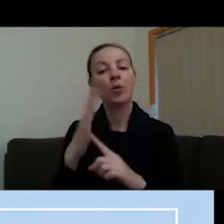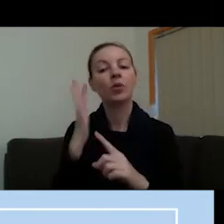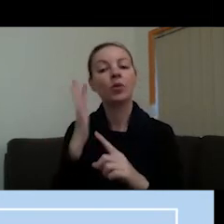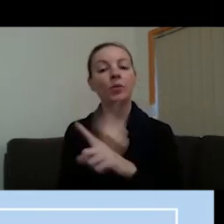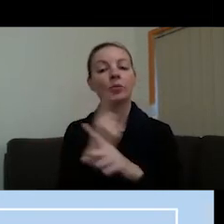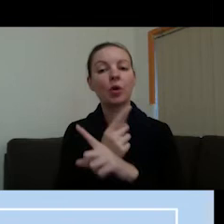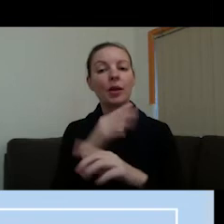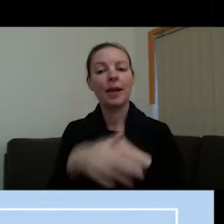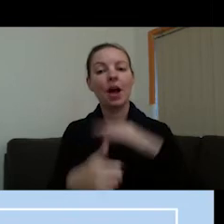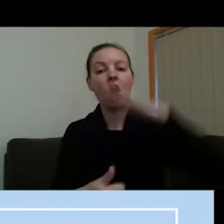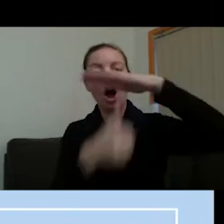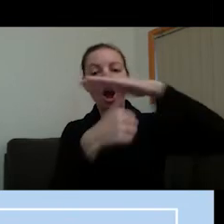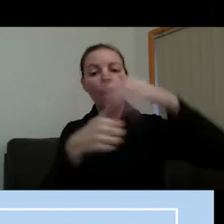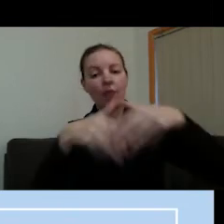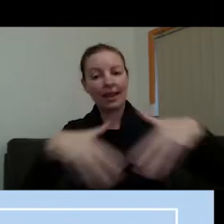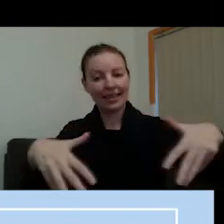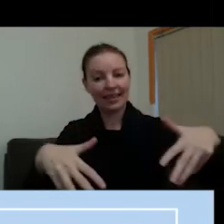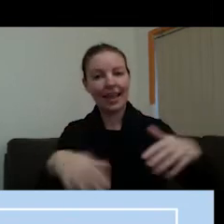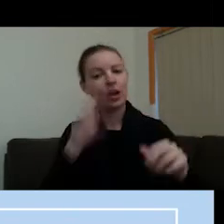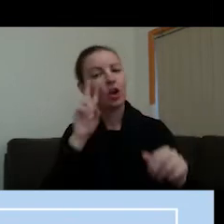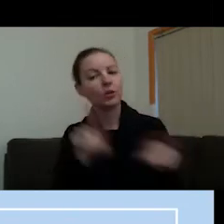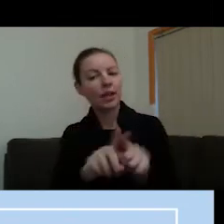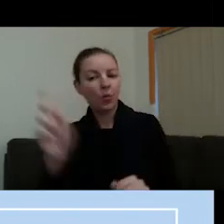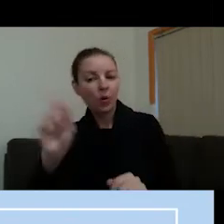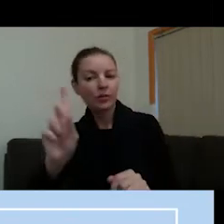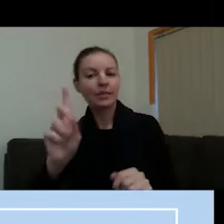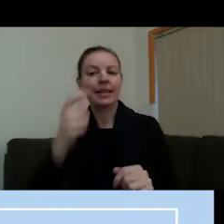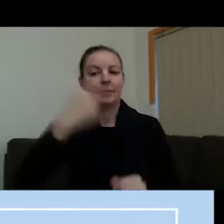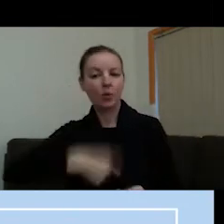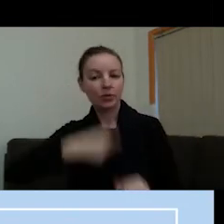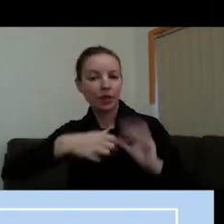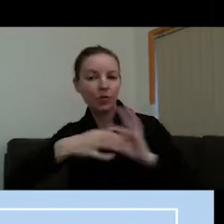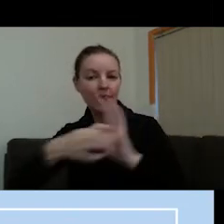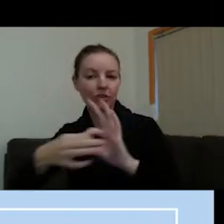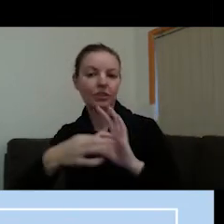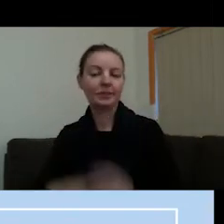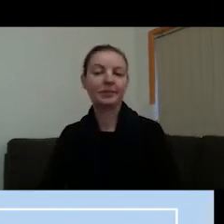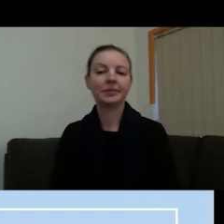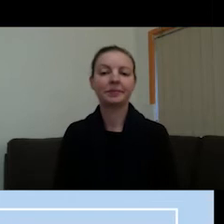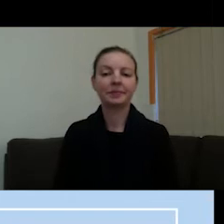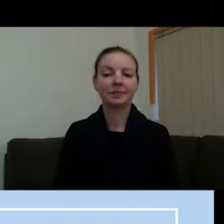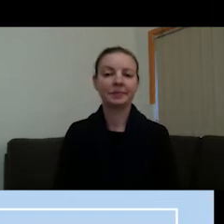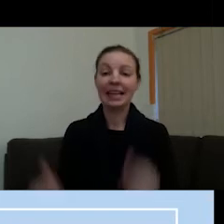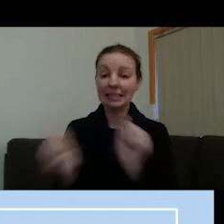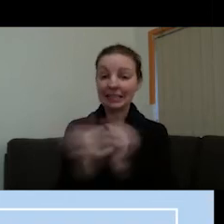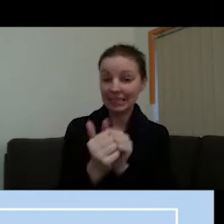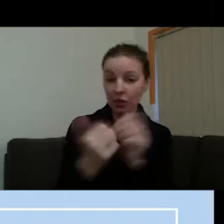hierarchy actually looks like in interpersonal relationships. What disagreeing with each other looks like?